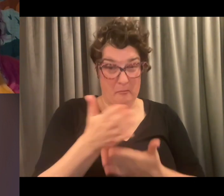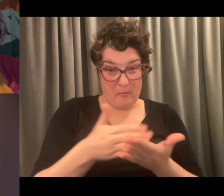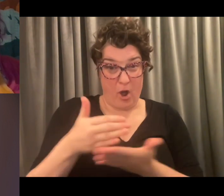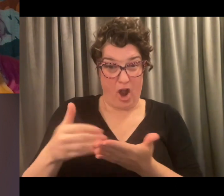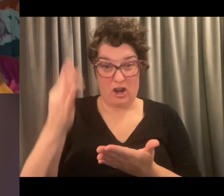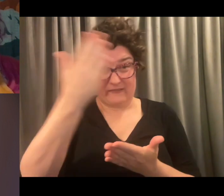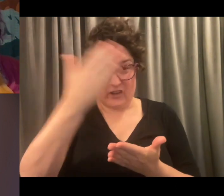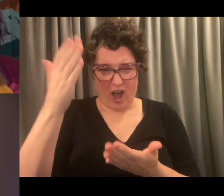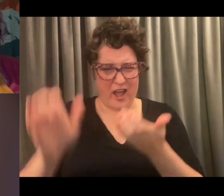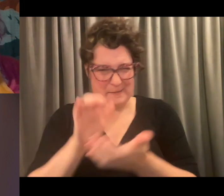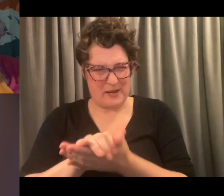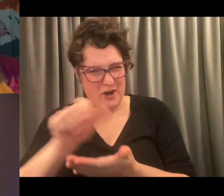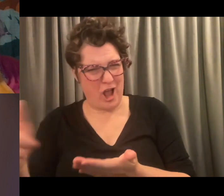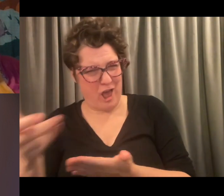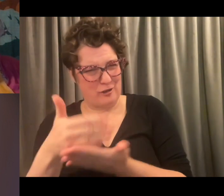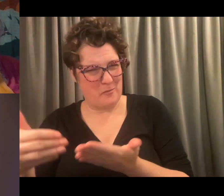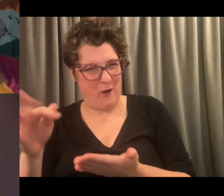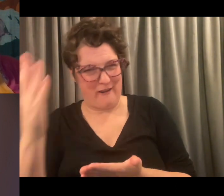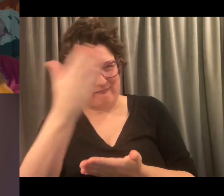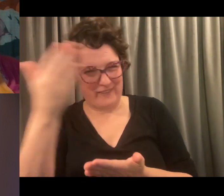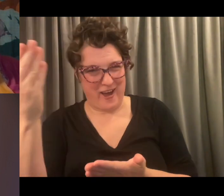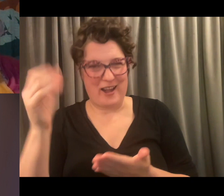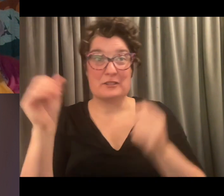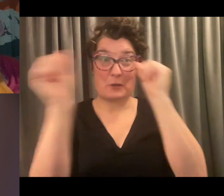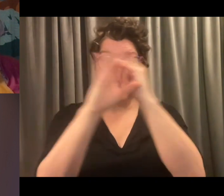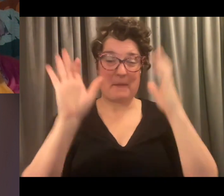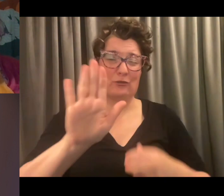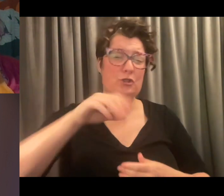So it's imagine your like inner butch and inner femme, just getting, getting